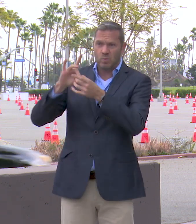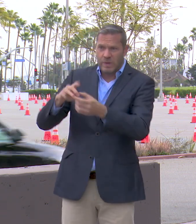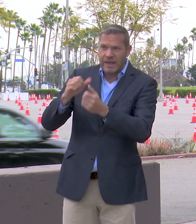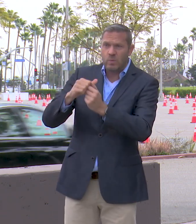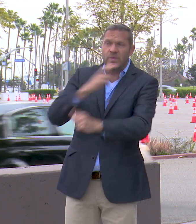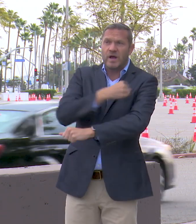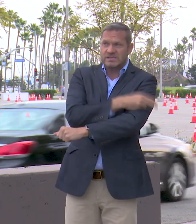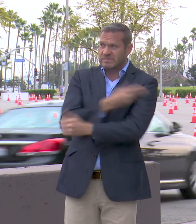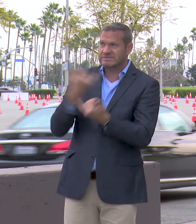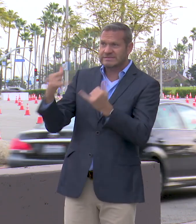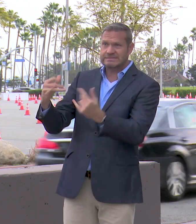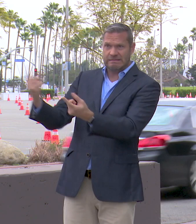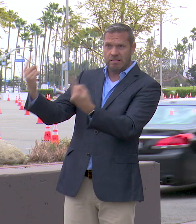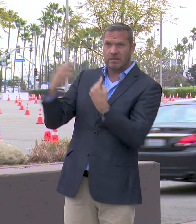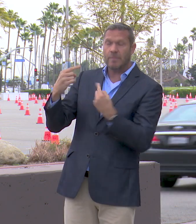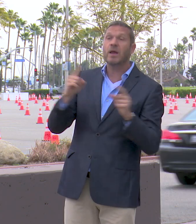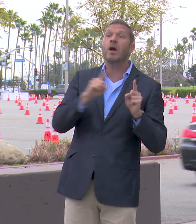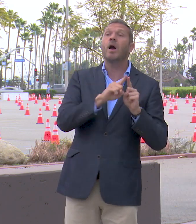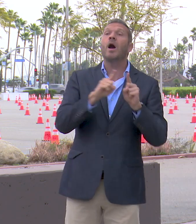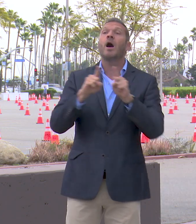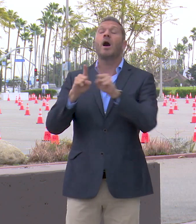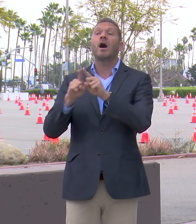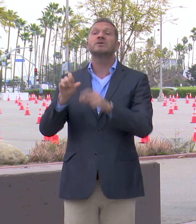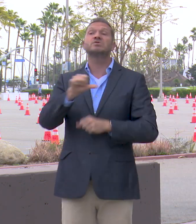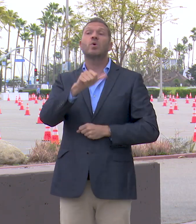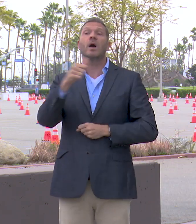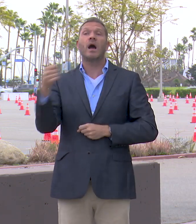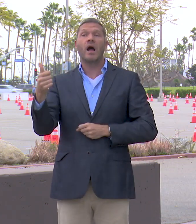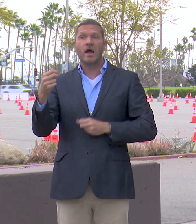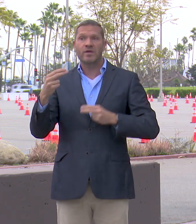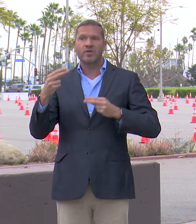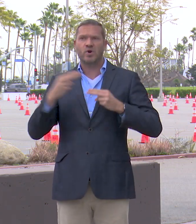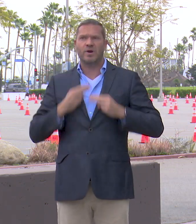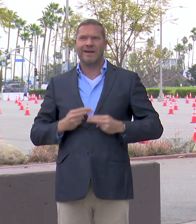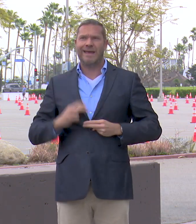We're also seeing healthcare workers that perhaps were unsure that they wanted to be